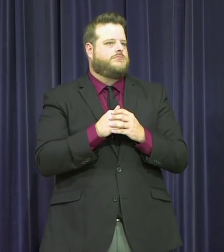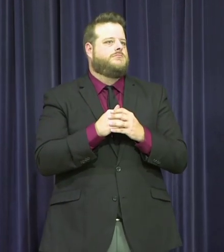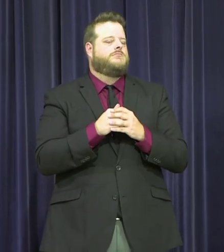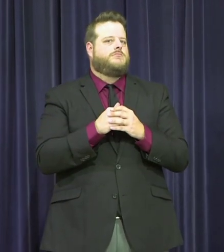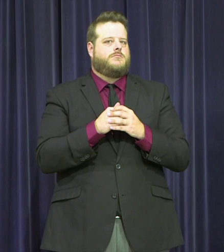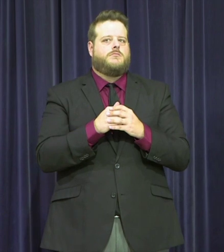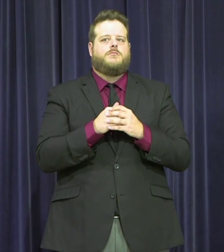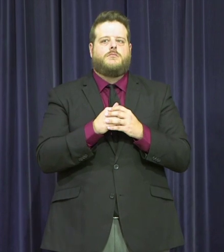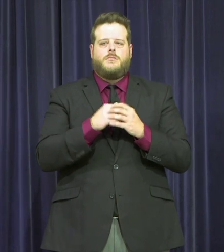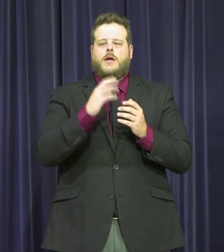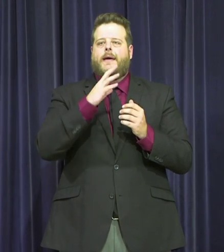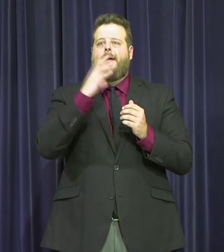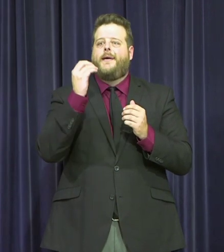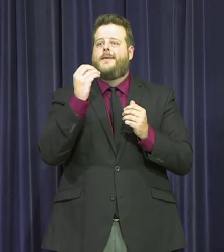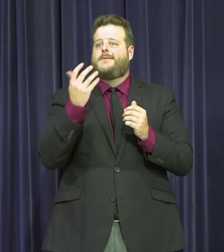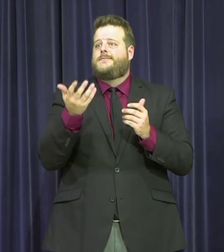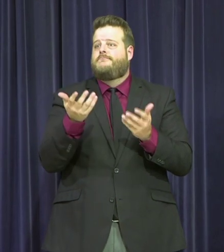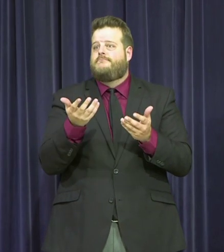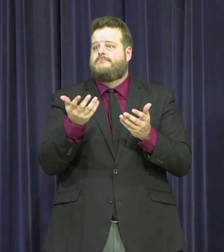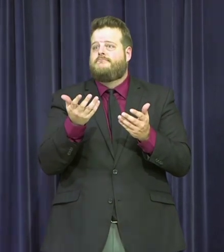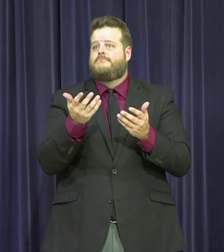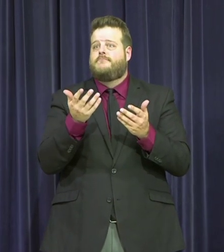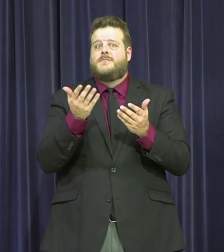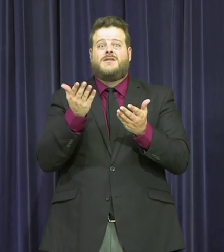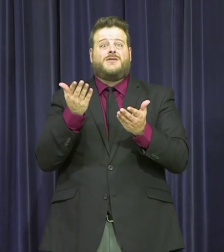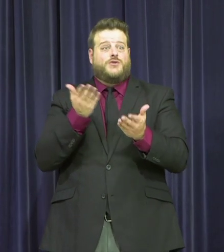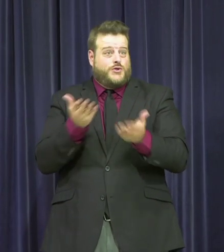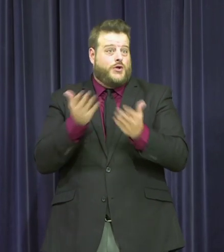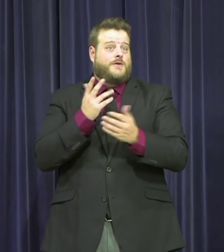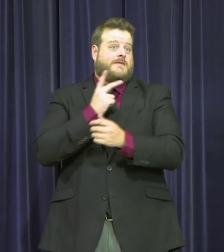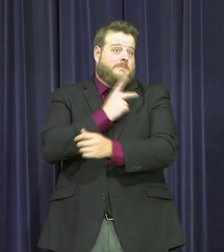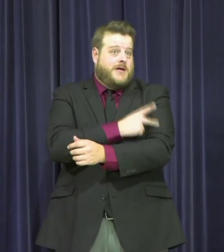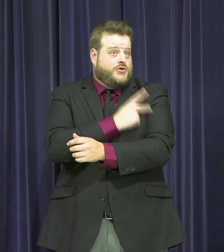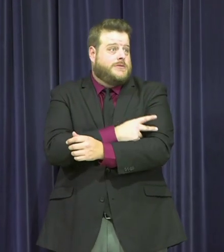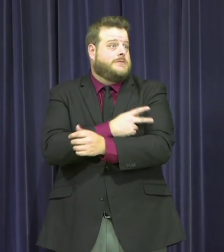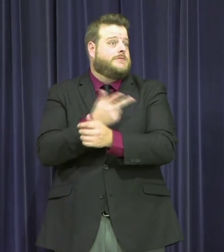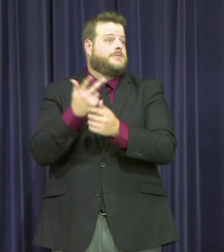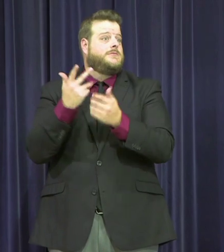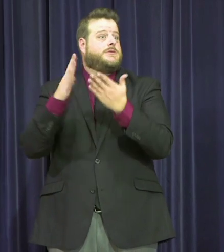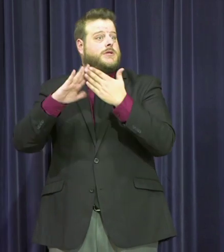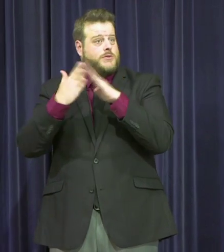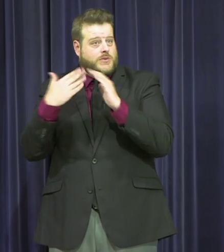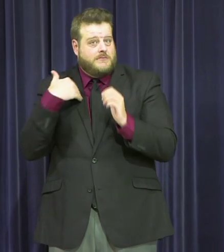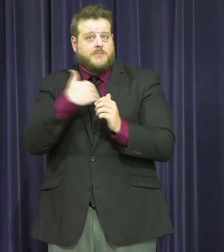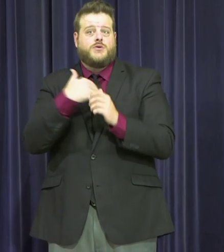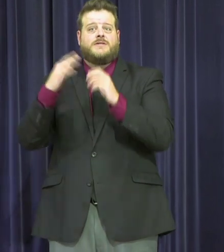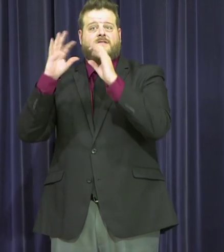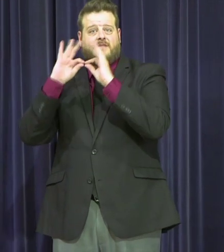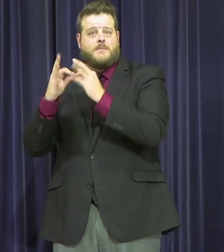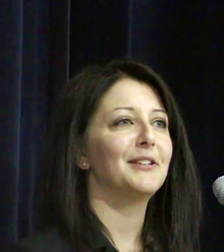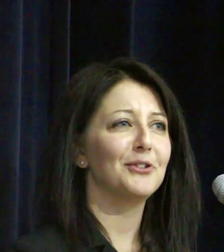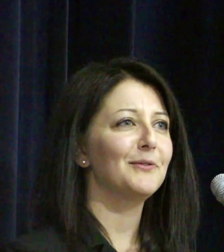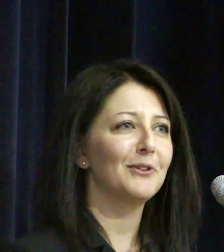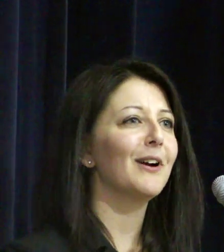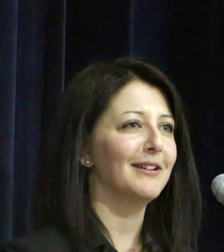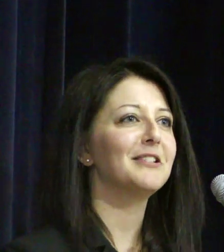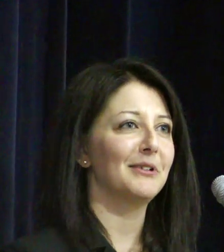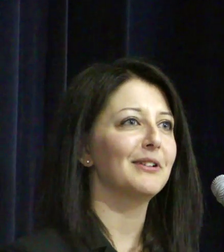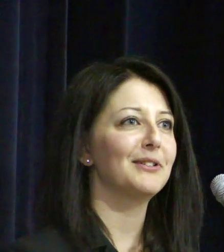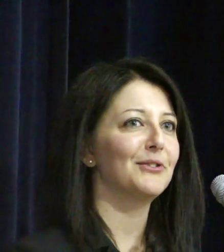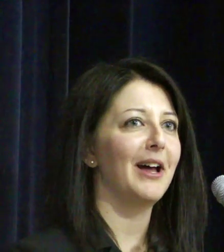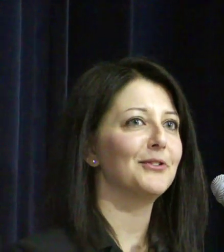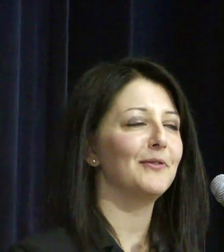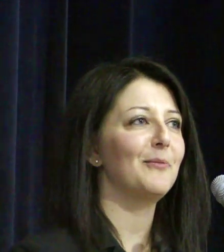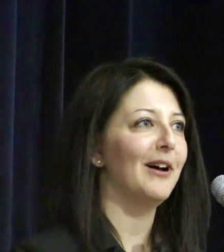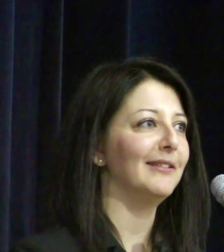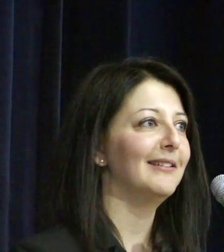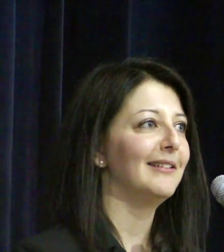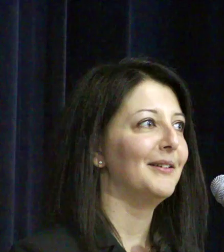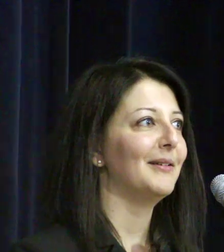Serve patients, community members, families and our customers well.